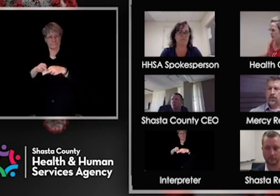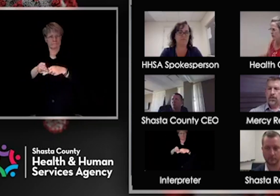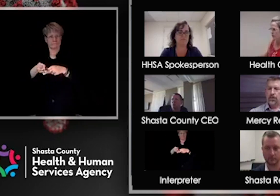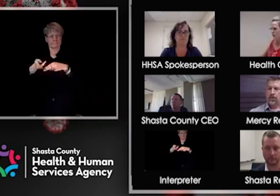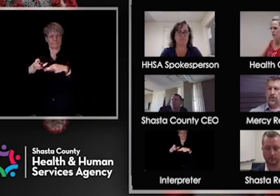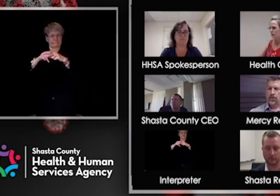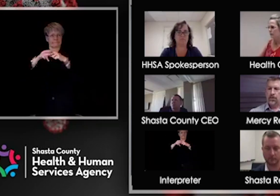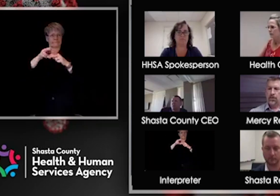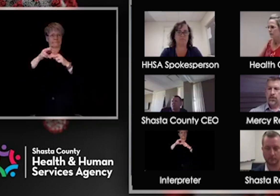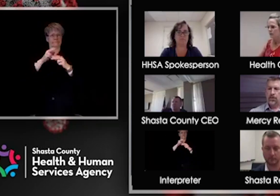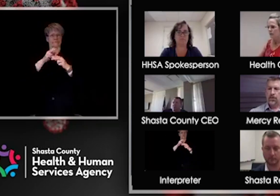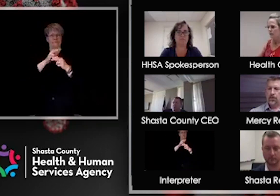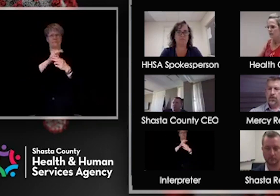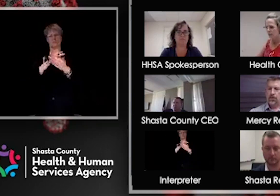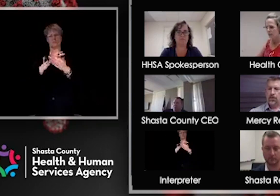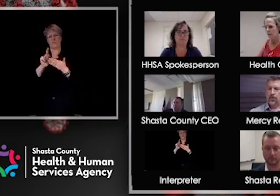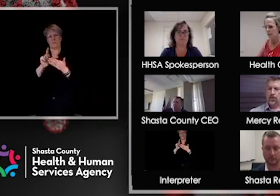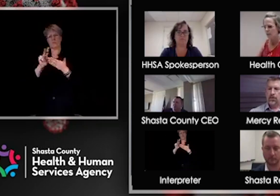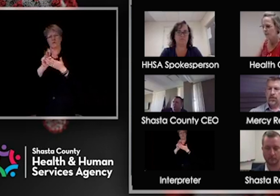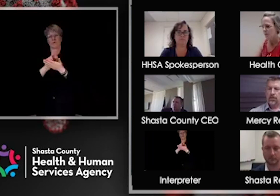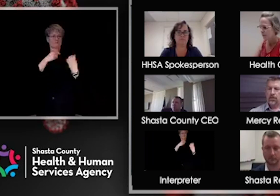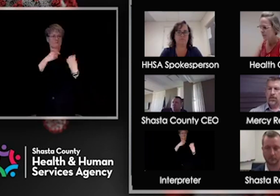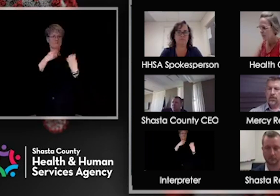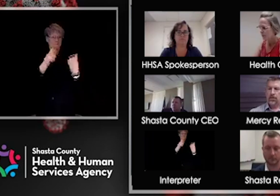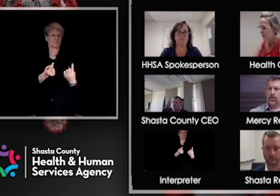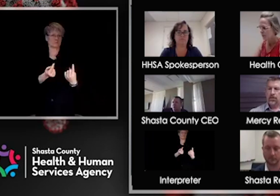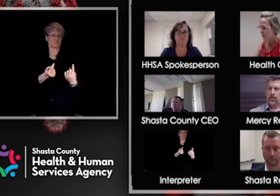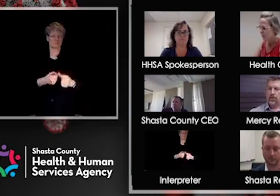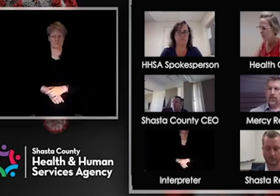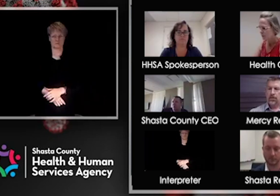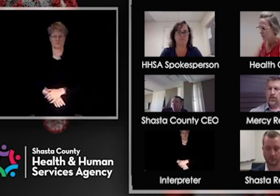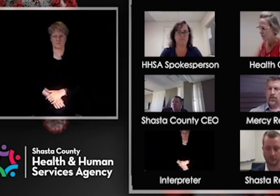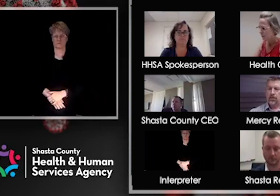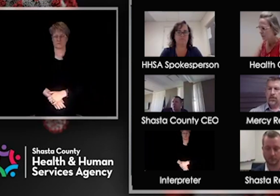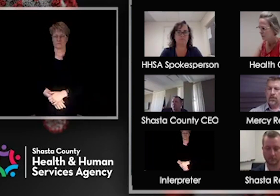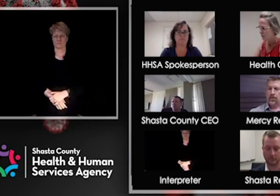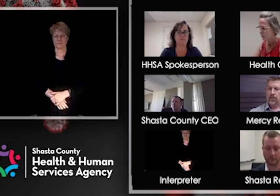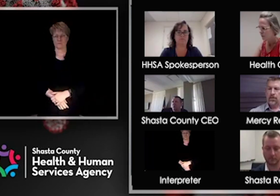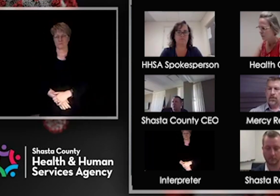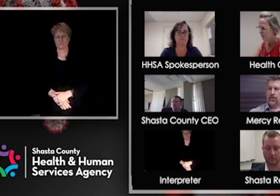While it’s good to know when there’s been a case in a certain place, we should all be